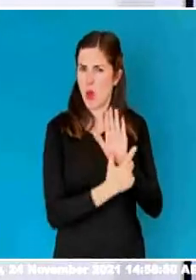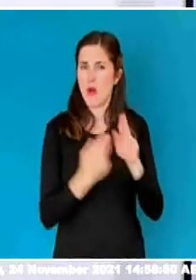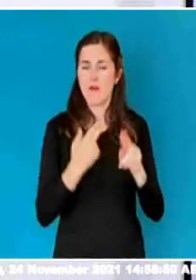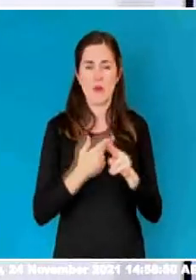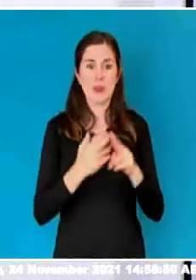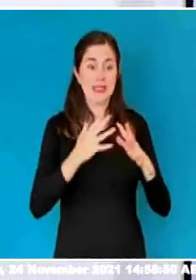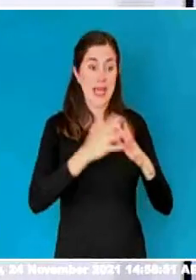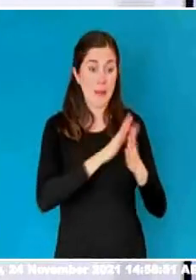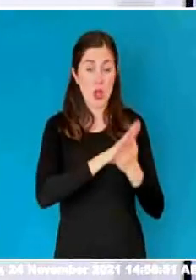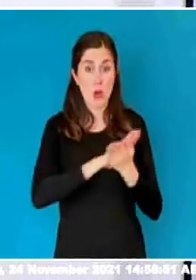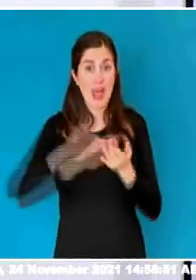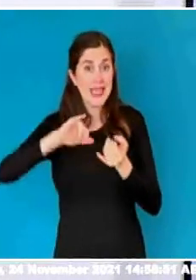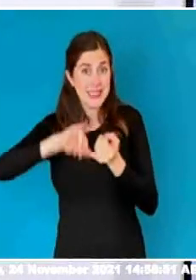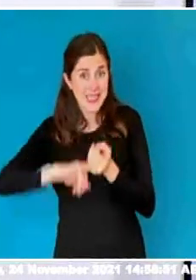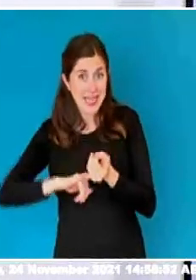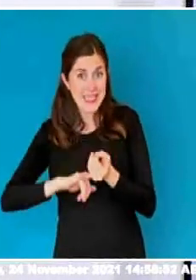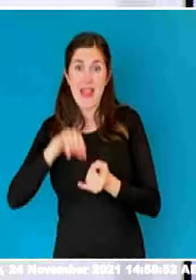rather than workers with back injuries.